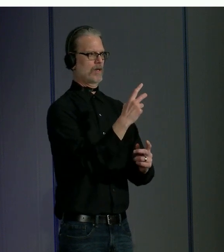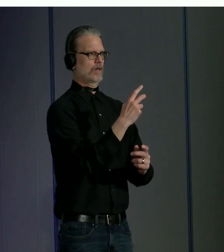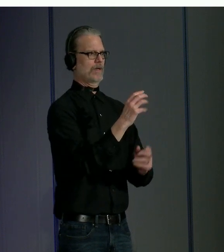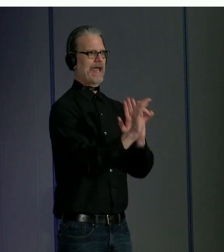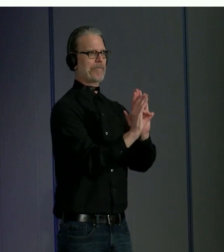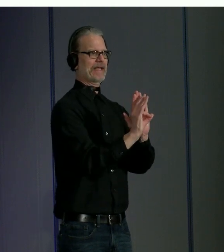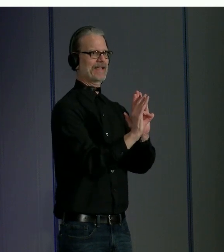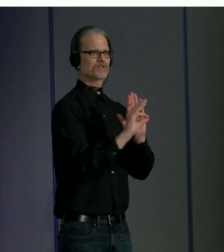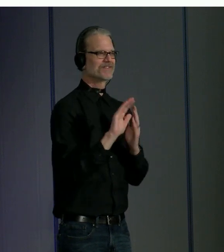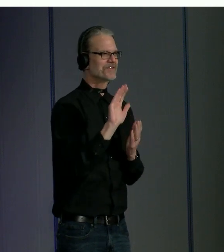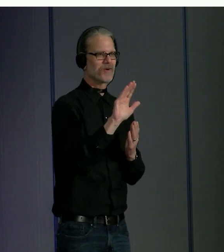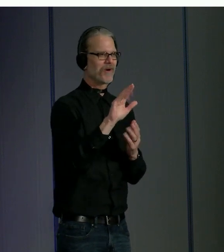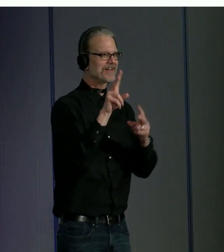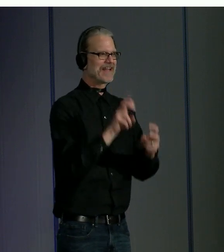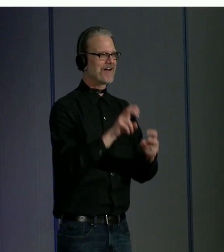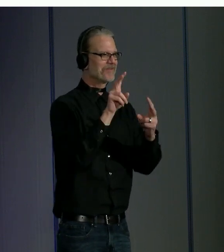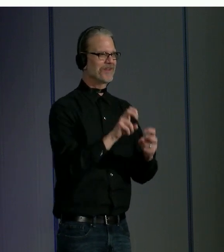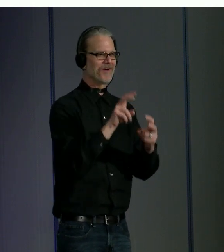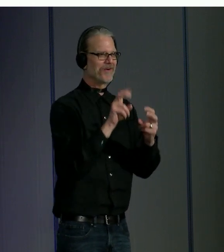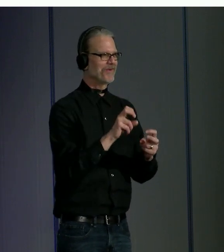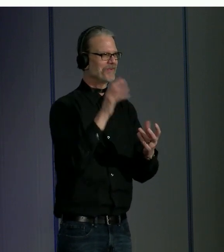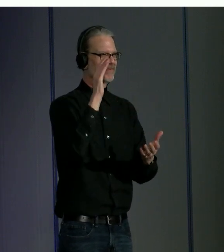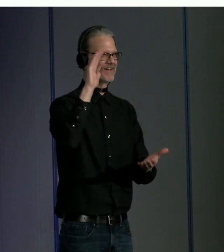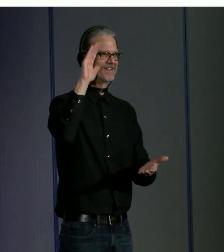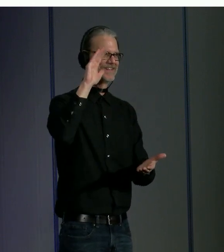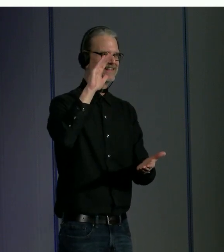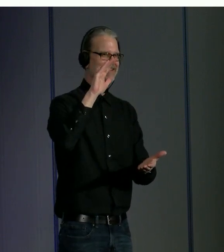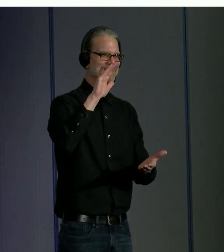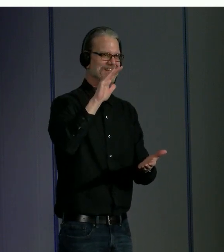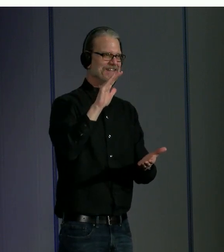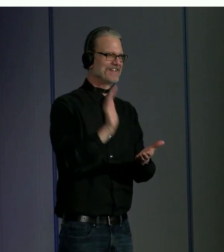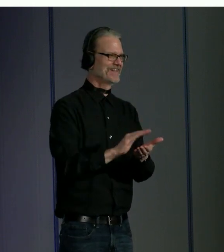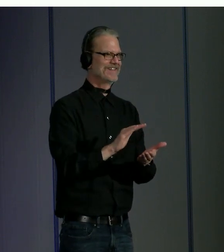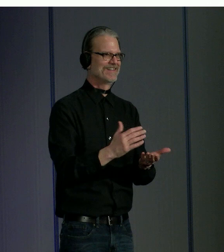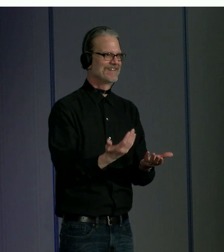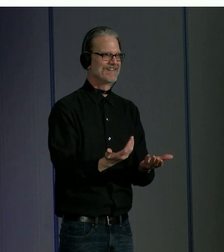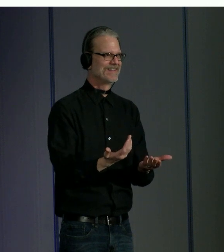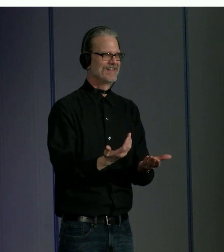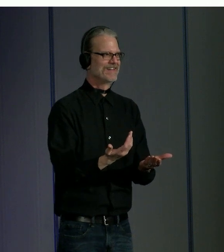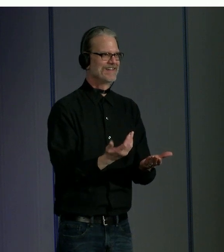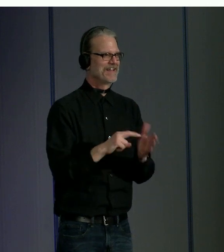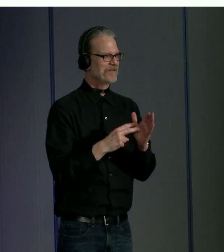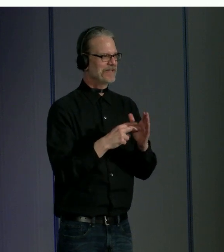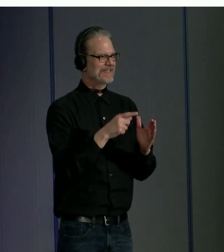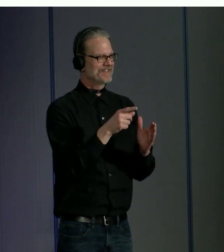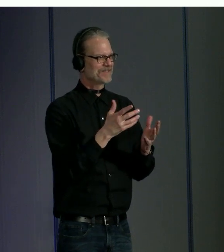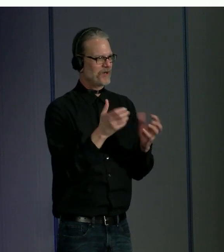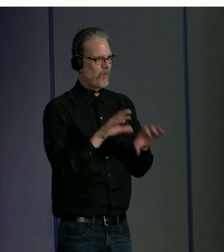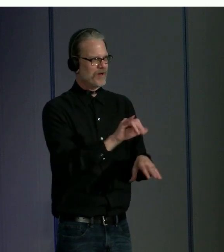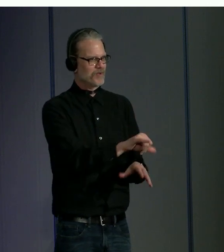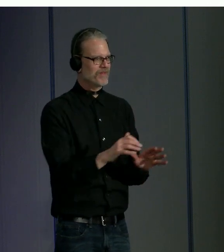will increase to weird absurd levels that would mean you don't want to, and you lose